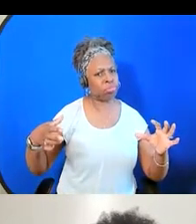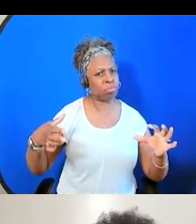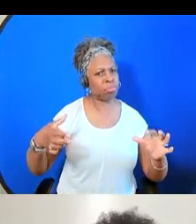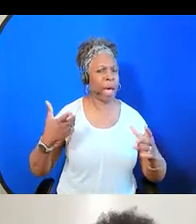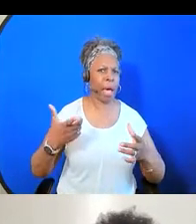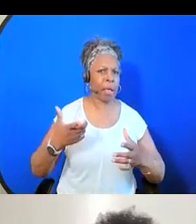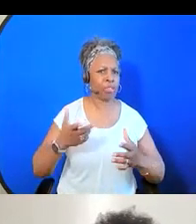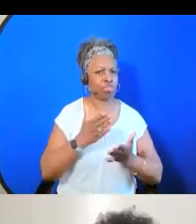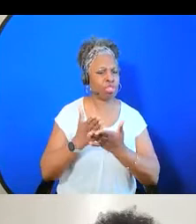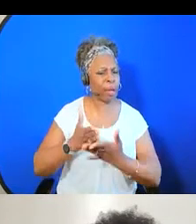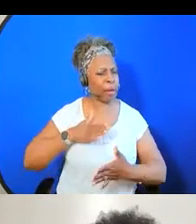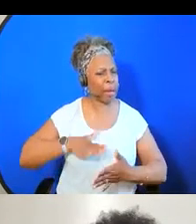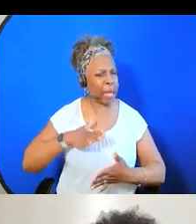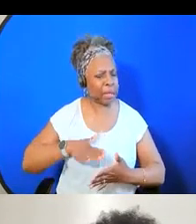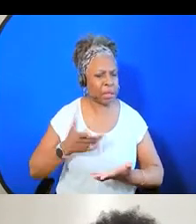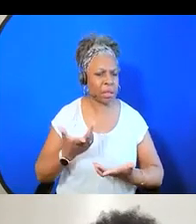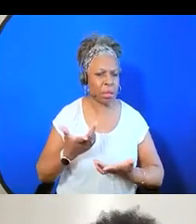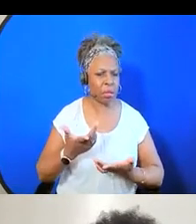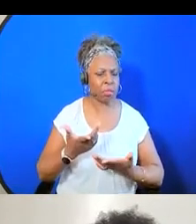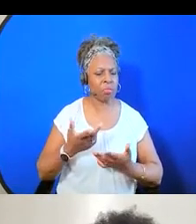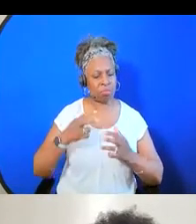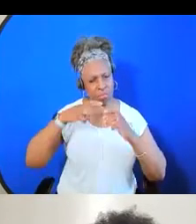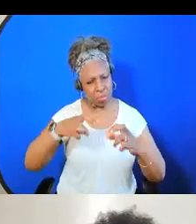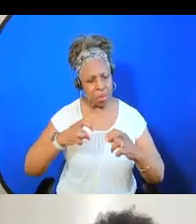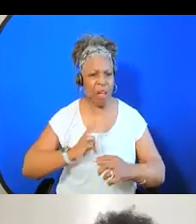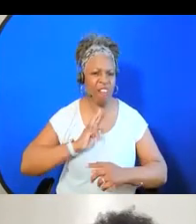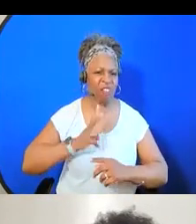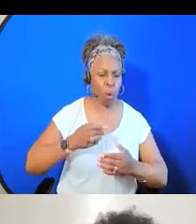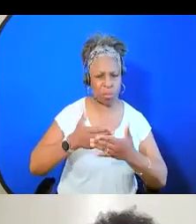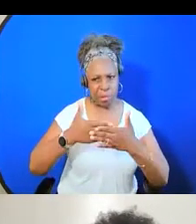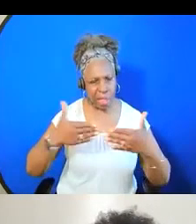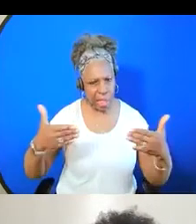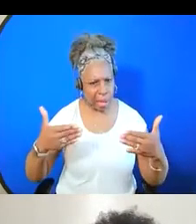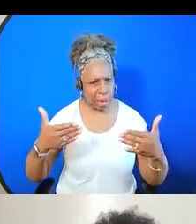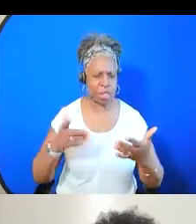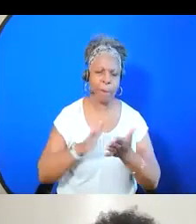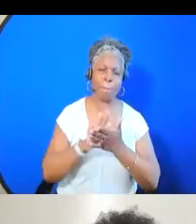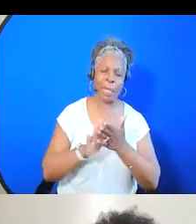through voice and language i.e., the ability to speak and the ability